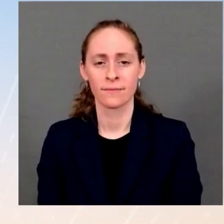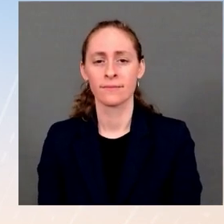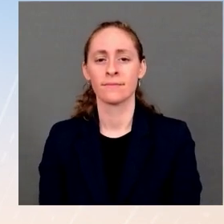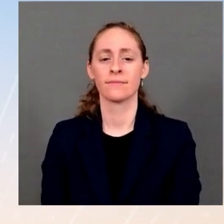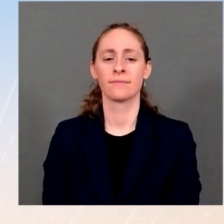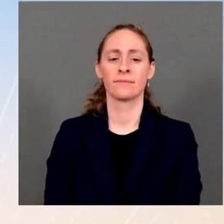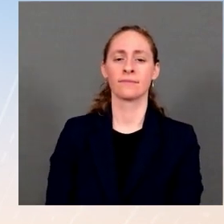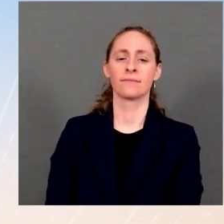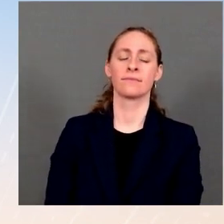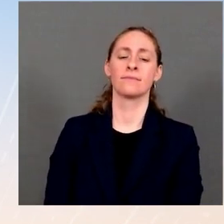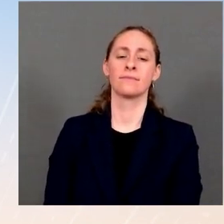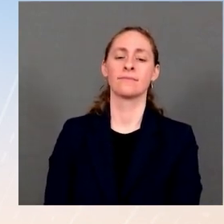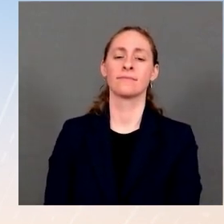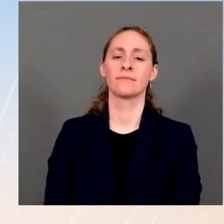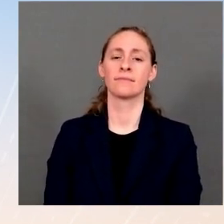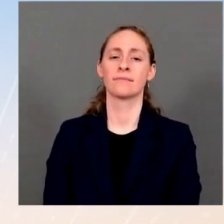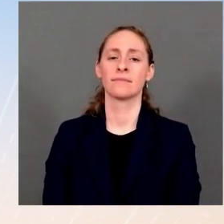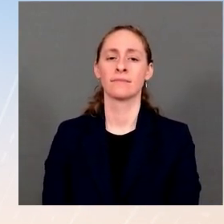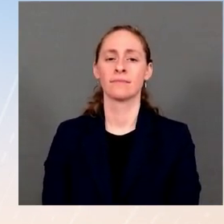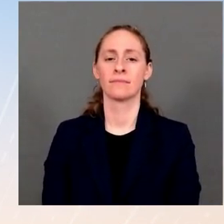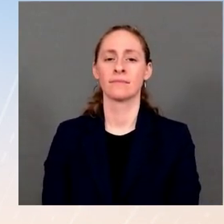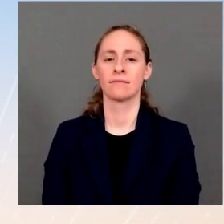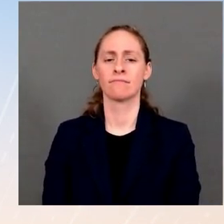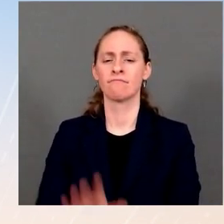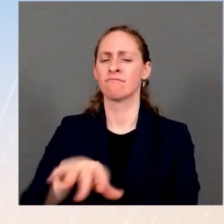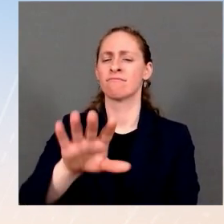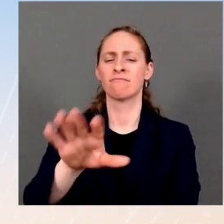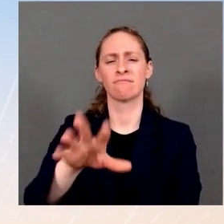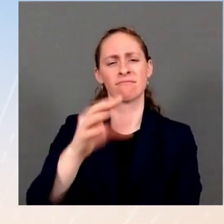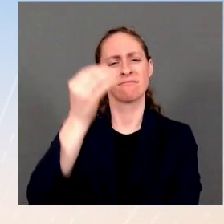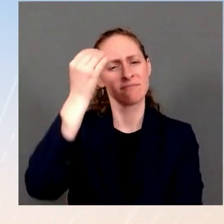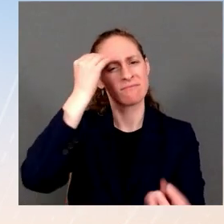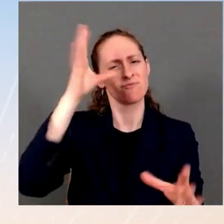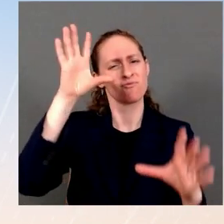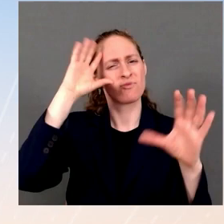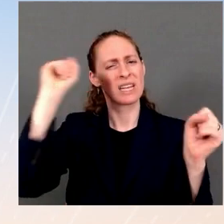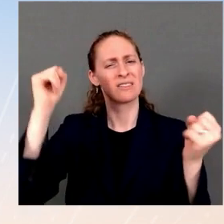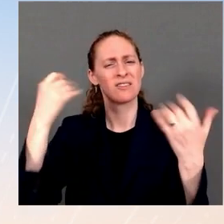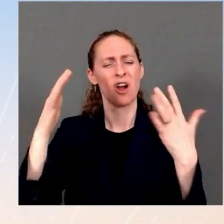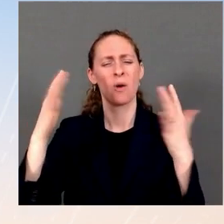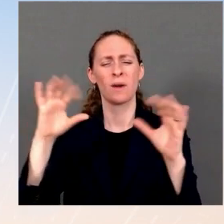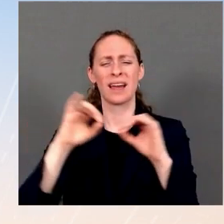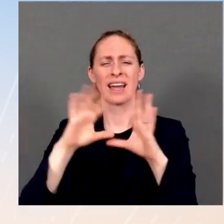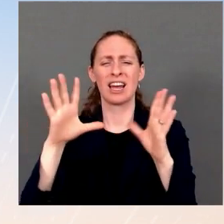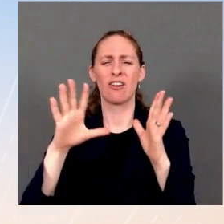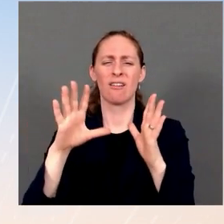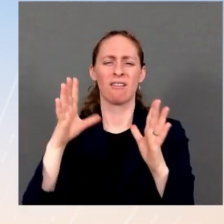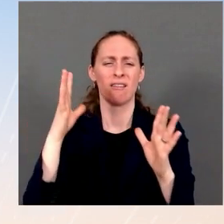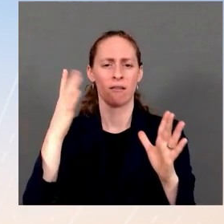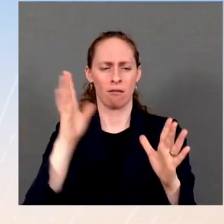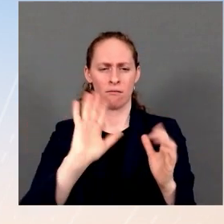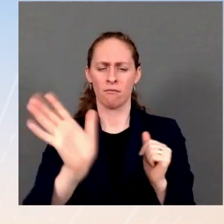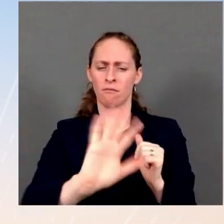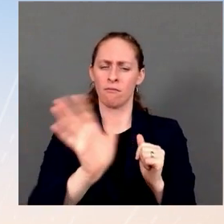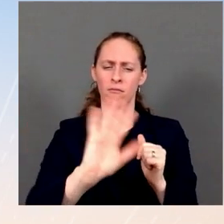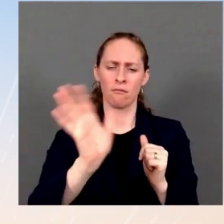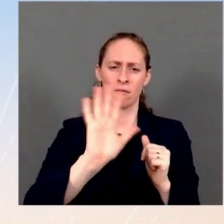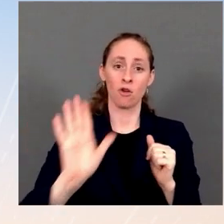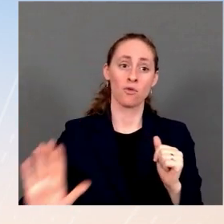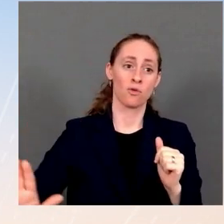is just plainly wrong, unconstitutional, and goes against the very foundation that our democracy was built on.